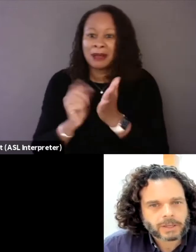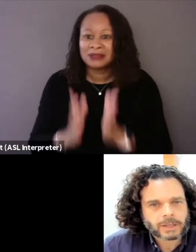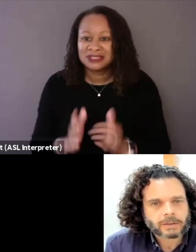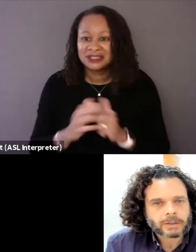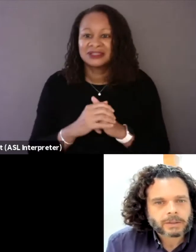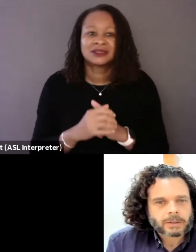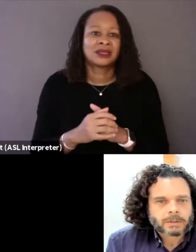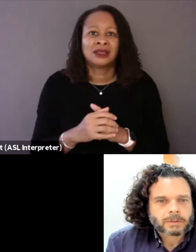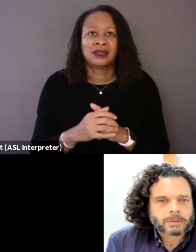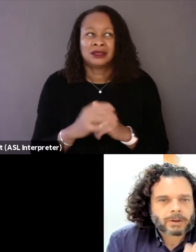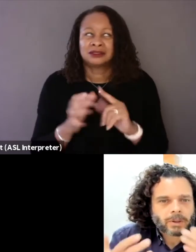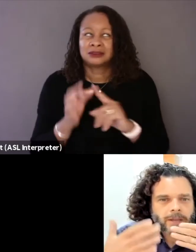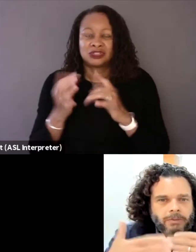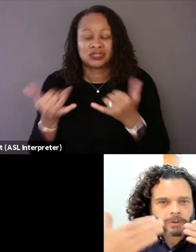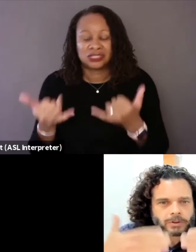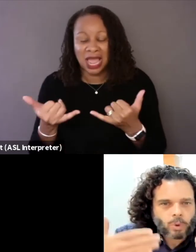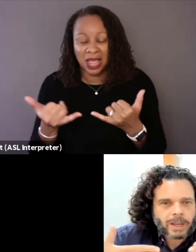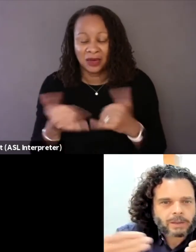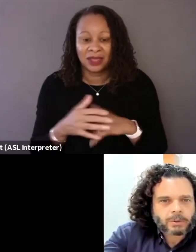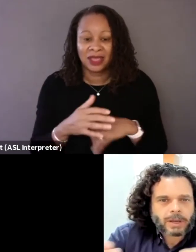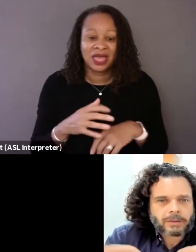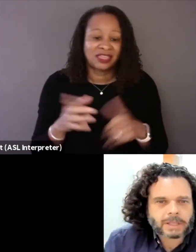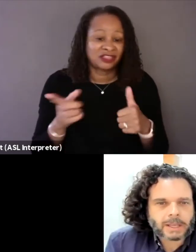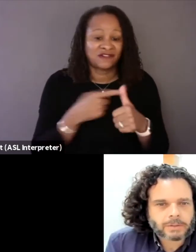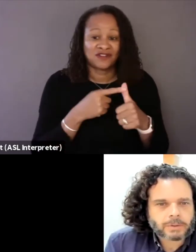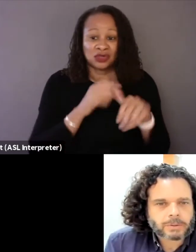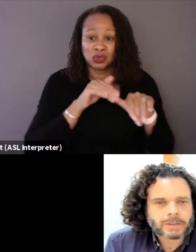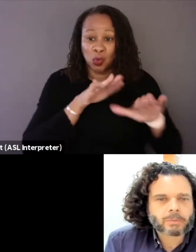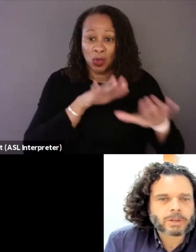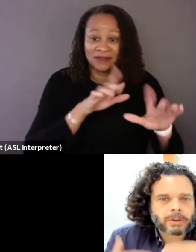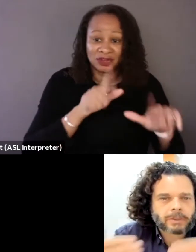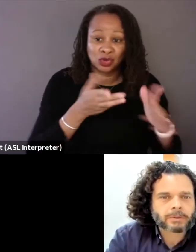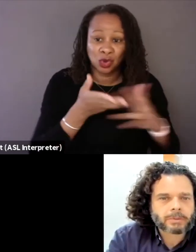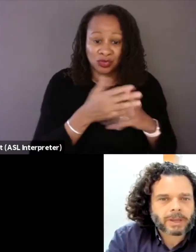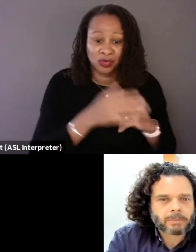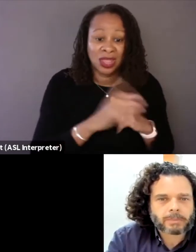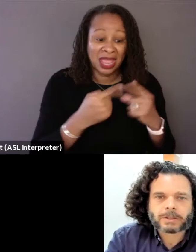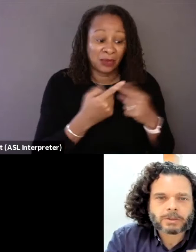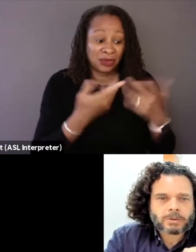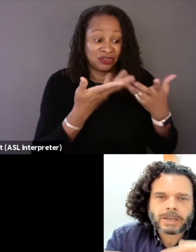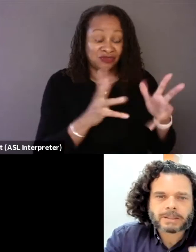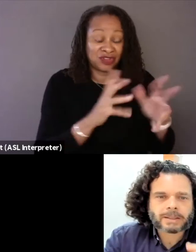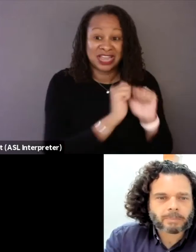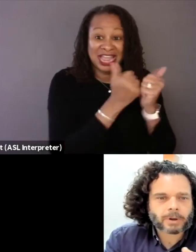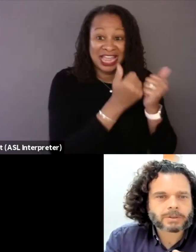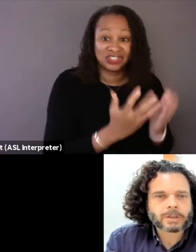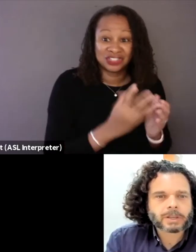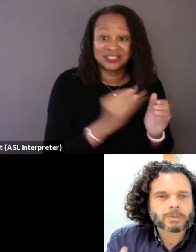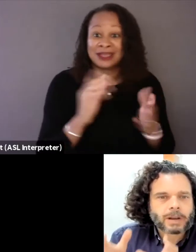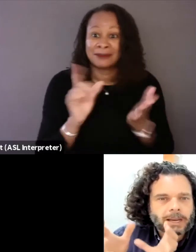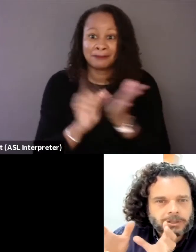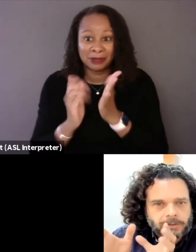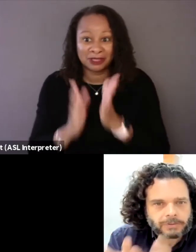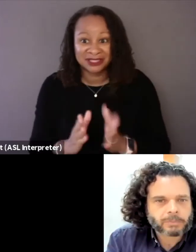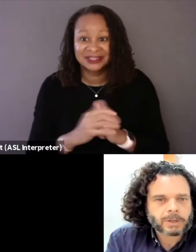they, they're like the first wave you have to get through. And even when you get through them, until you get to that person and you're actually filming